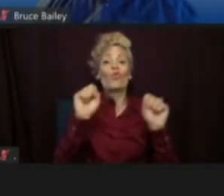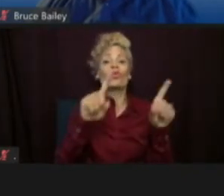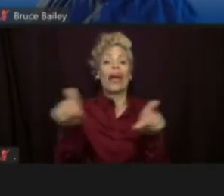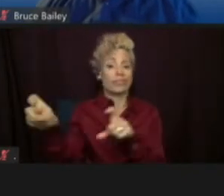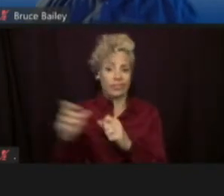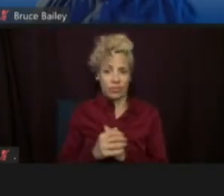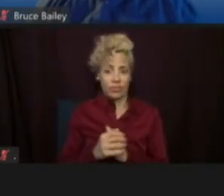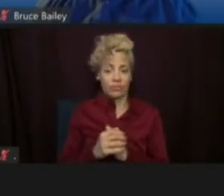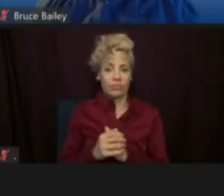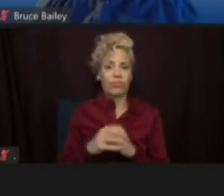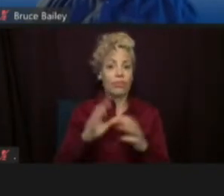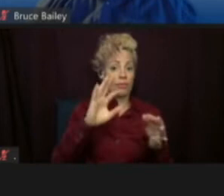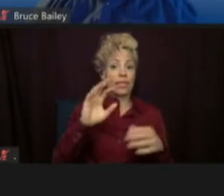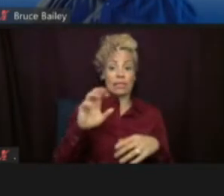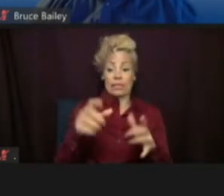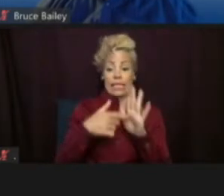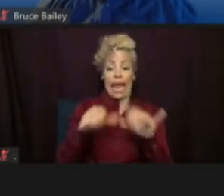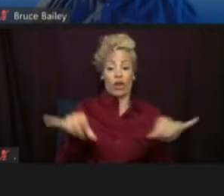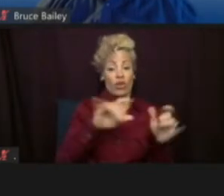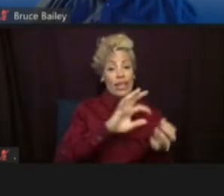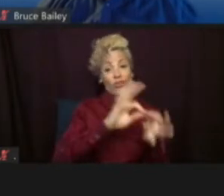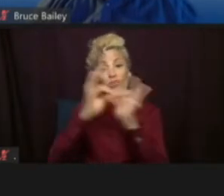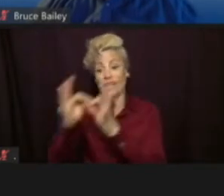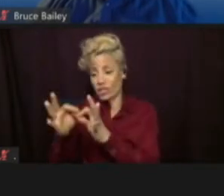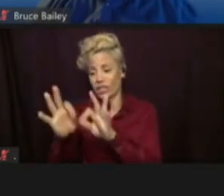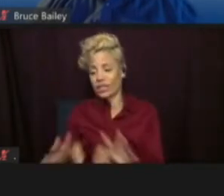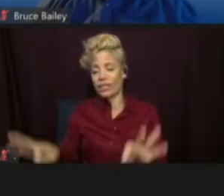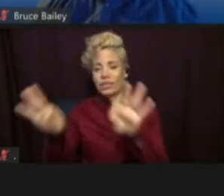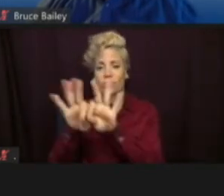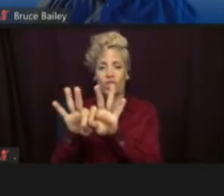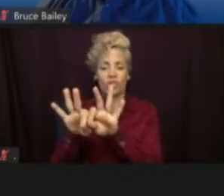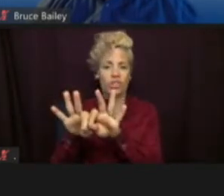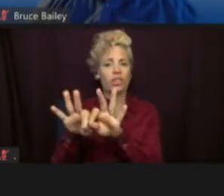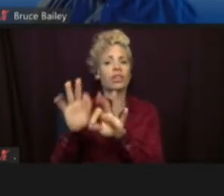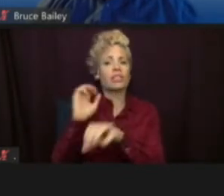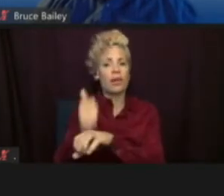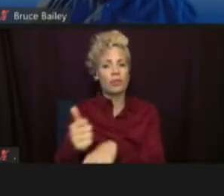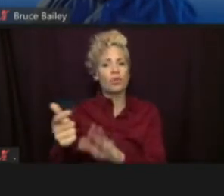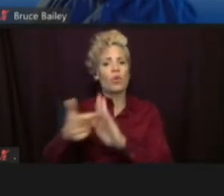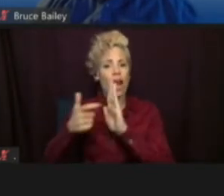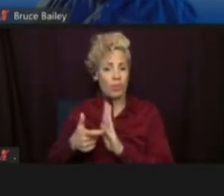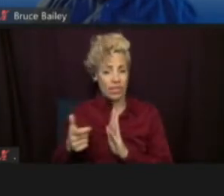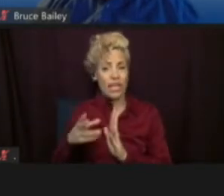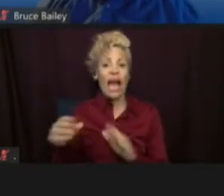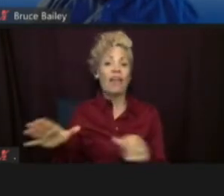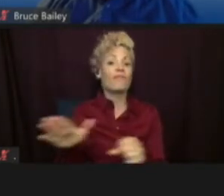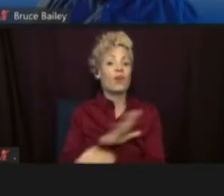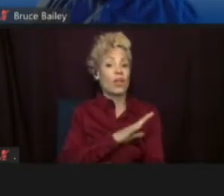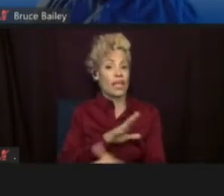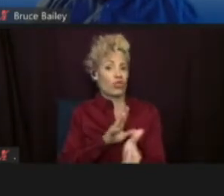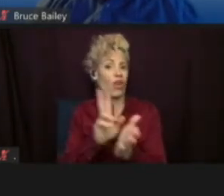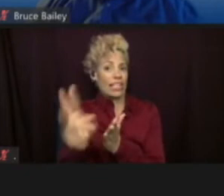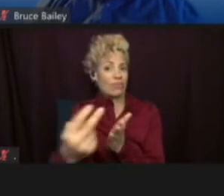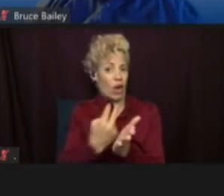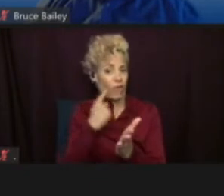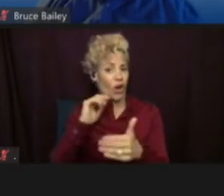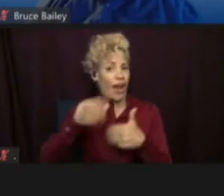is key to establishing testing requirements. And to be fully transparent of our standards interpretation,